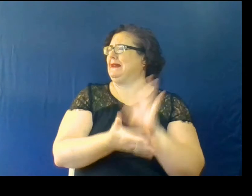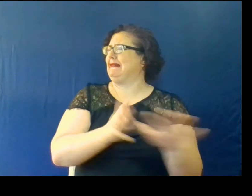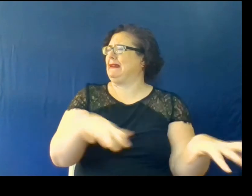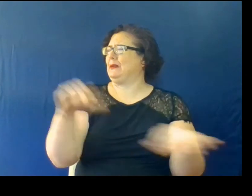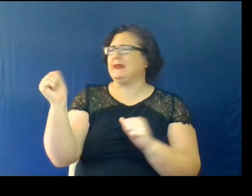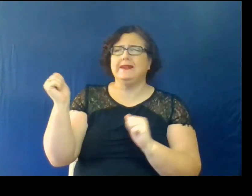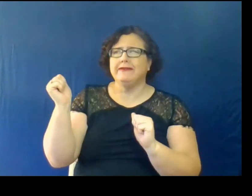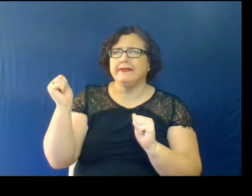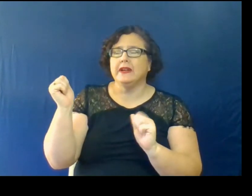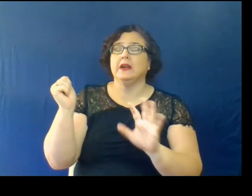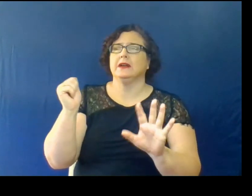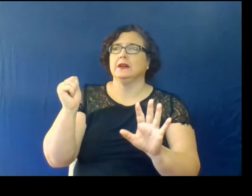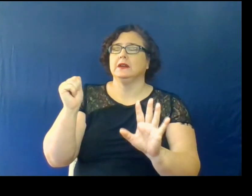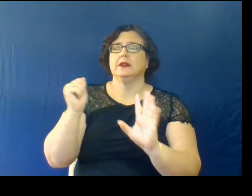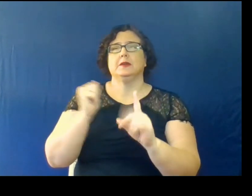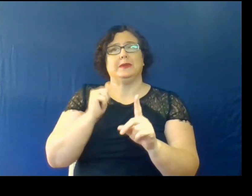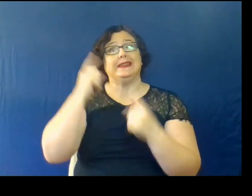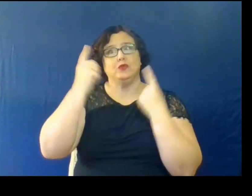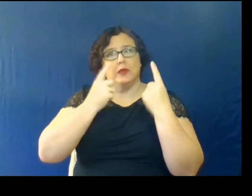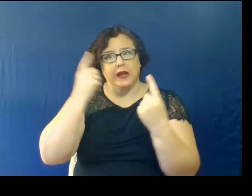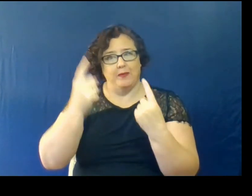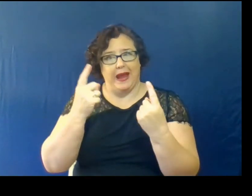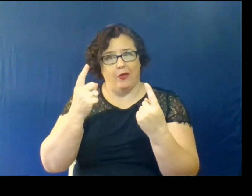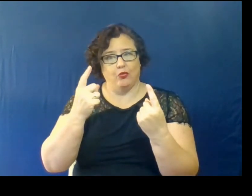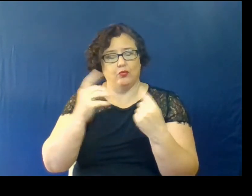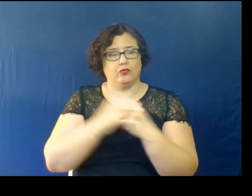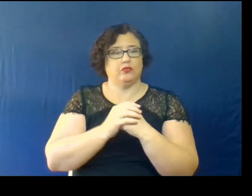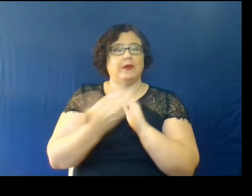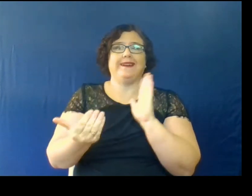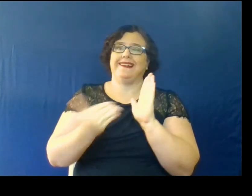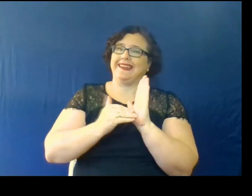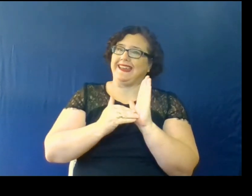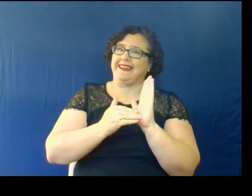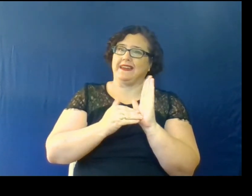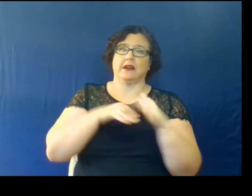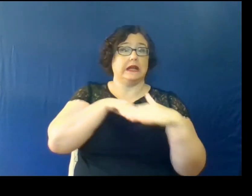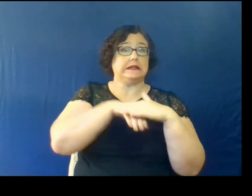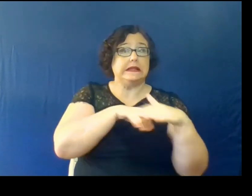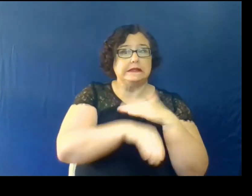then you think about again with whether it's accessibility, whether it's transportation,